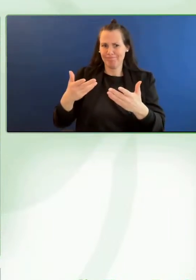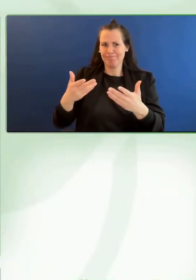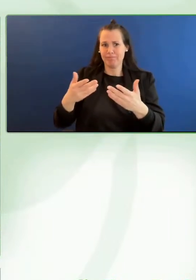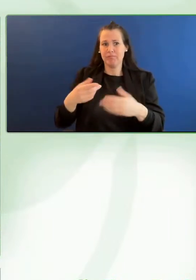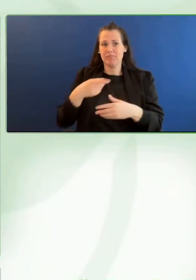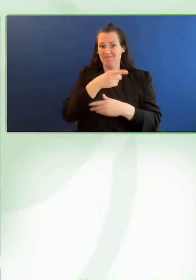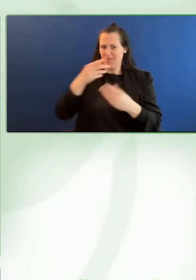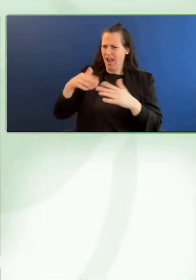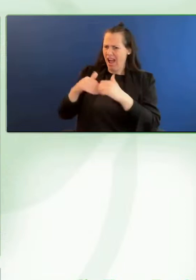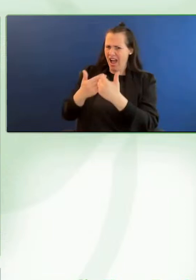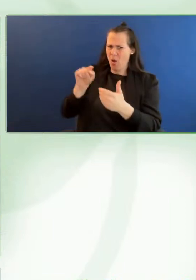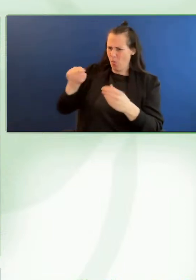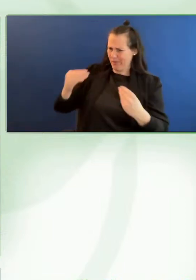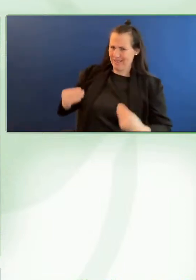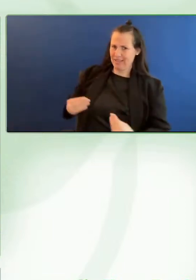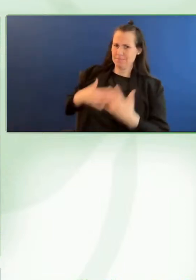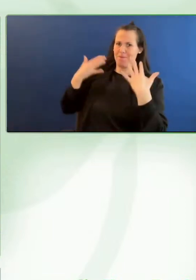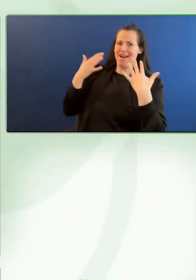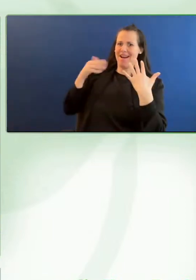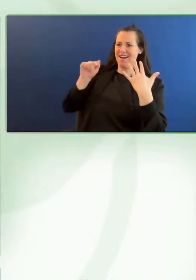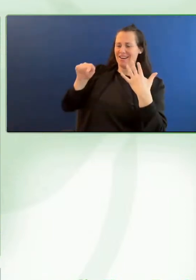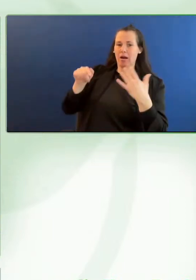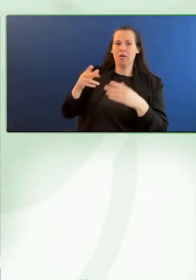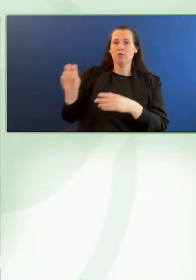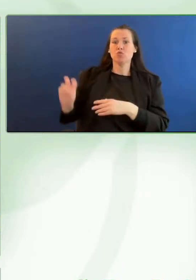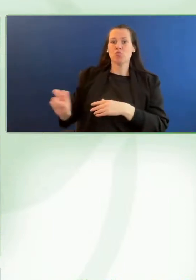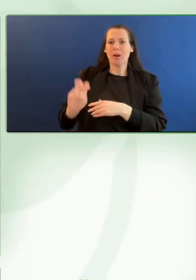Perfect, thank you so much, it is a pleasure to be here with you.